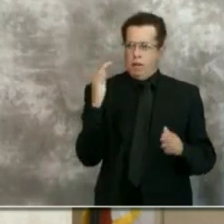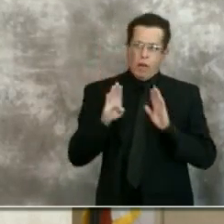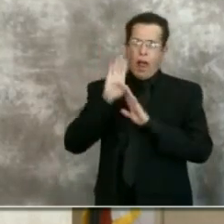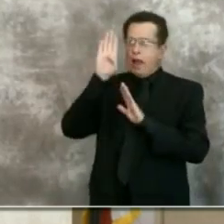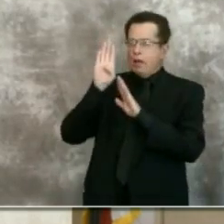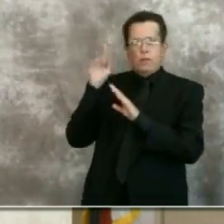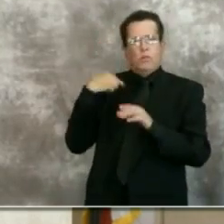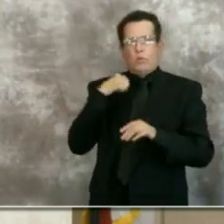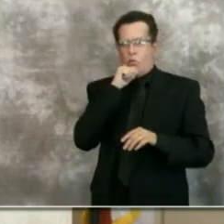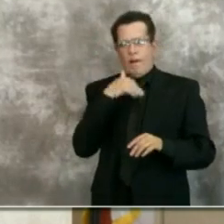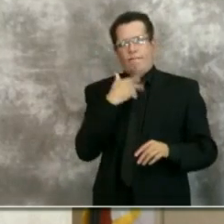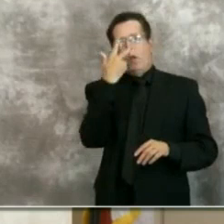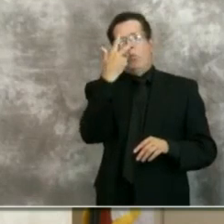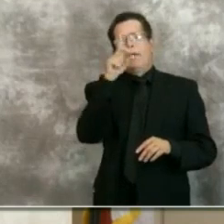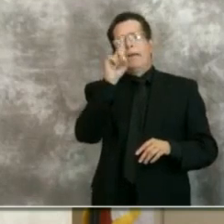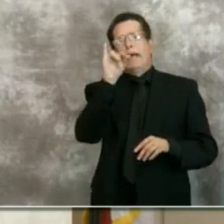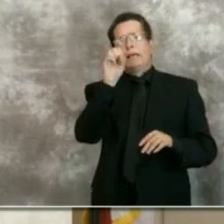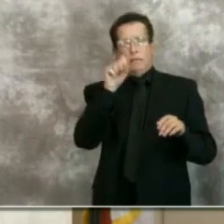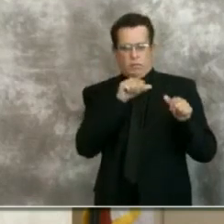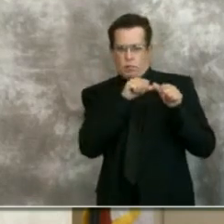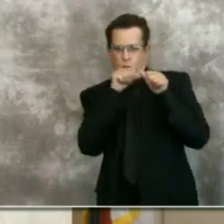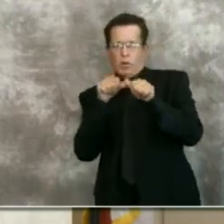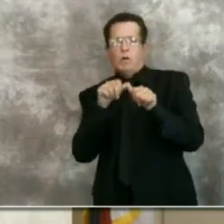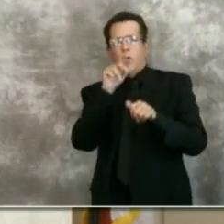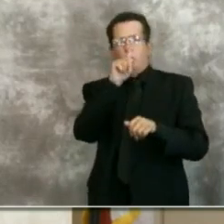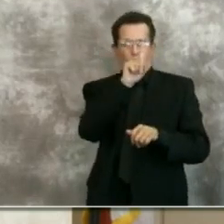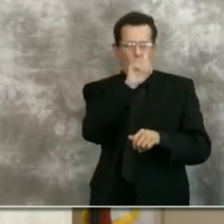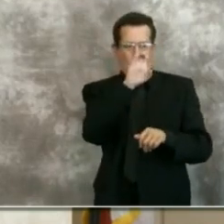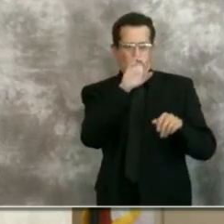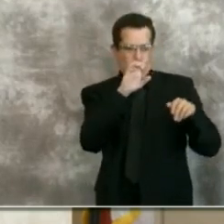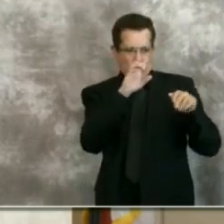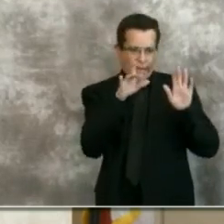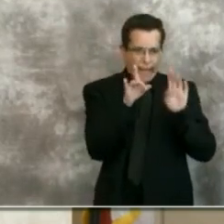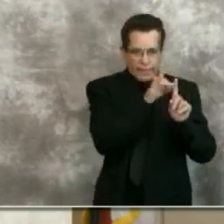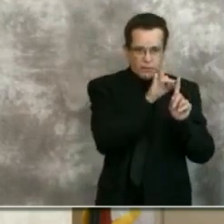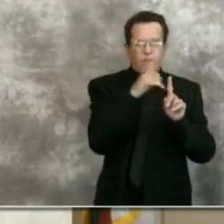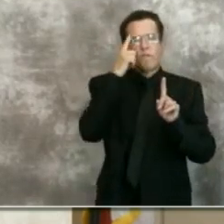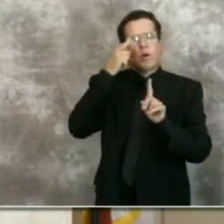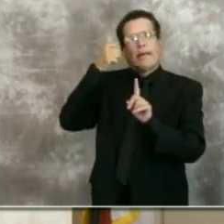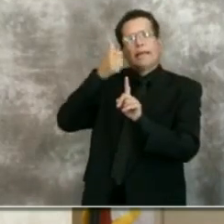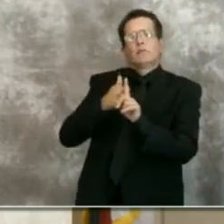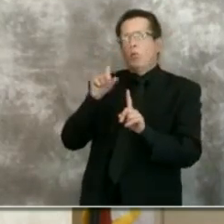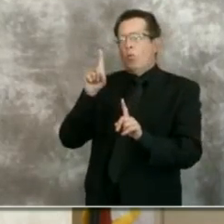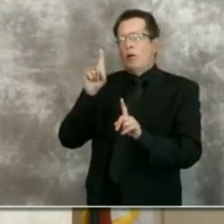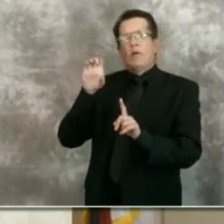TIME WE'VE BEEN ON THE STATE'S MONITORING LIST SINCE JULY 6. BECAUSE WE HAVE NOT HAD 3